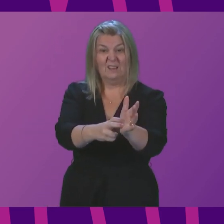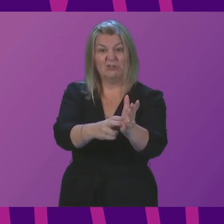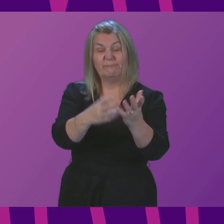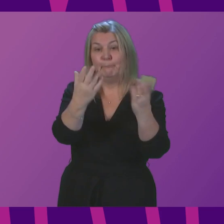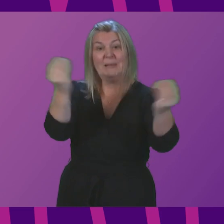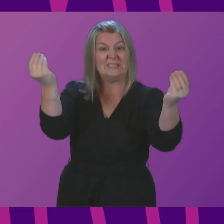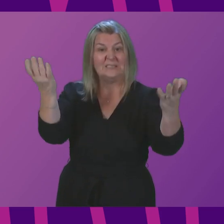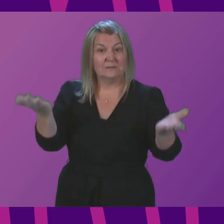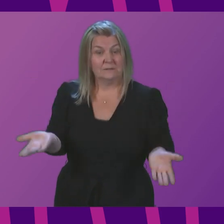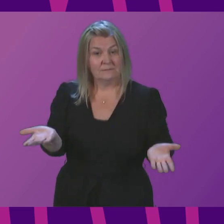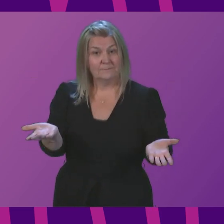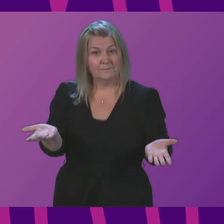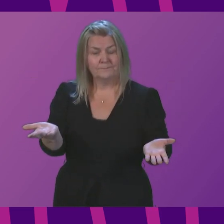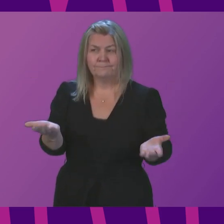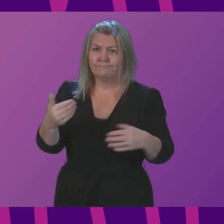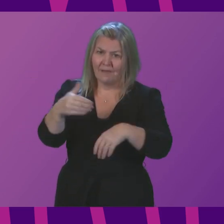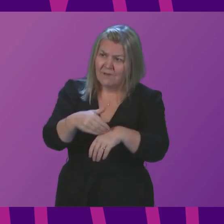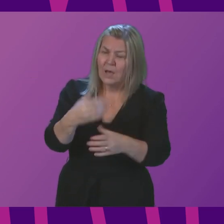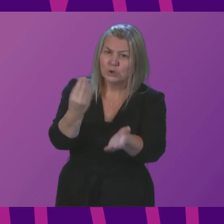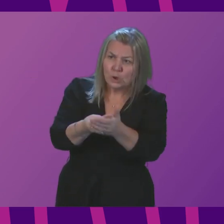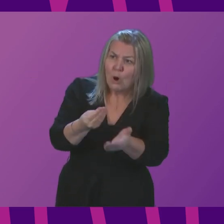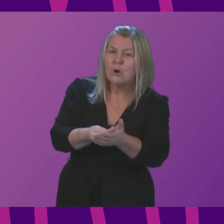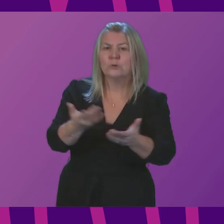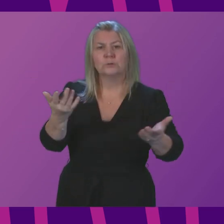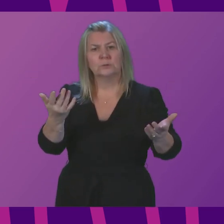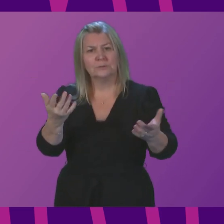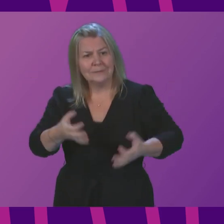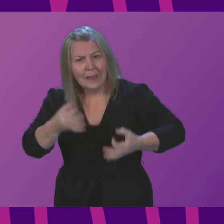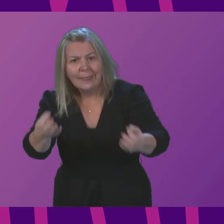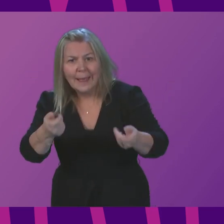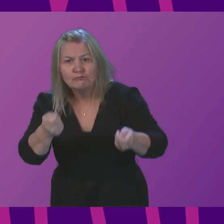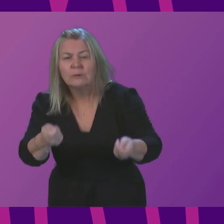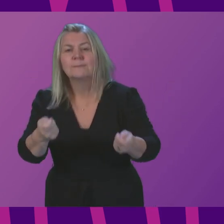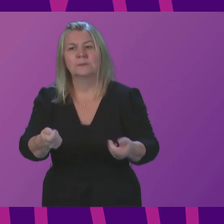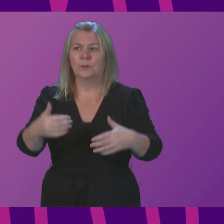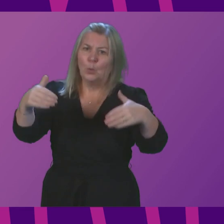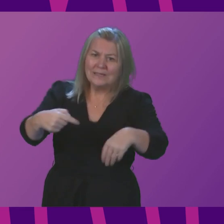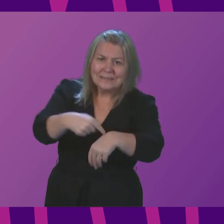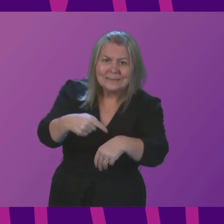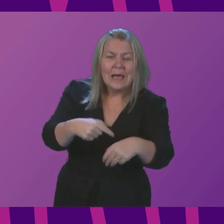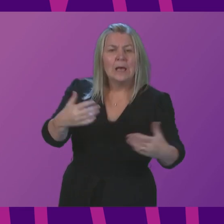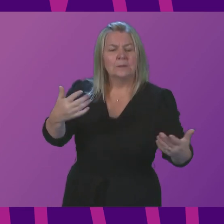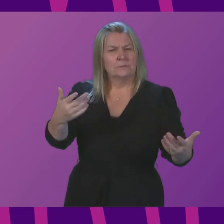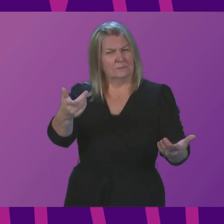for cost, delayed treatment and waiting times, what action is the Scottish Government taking